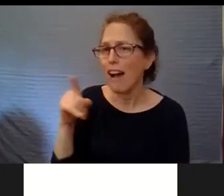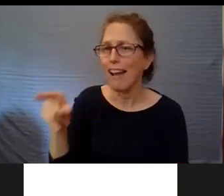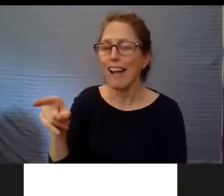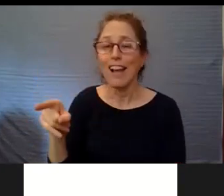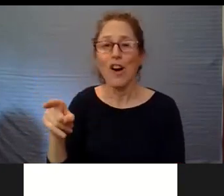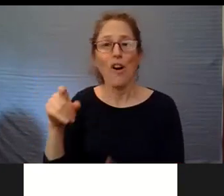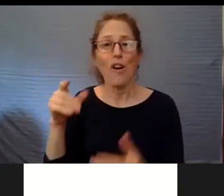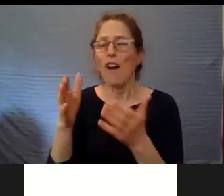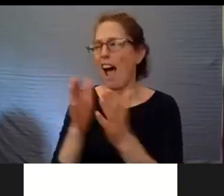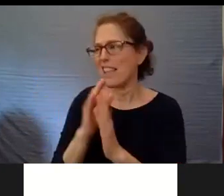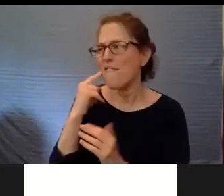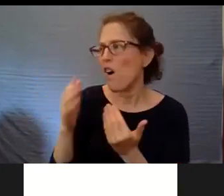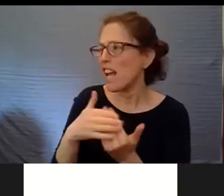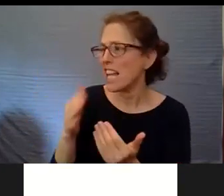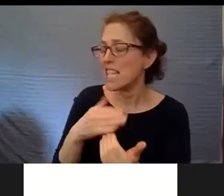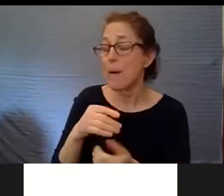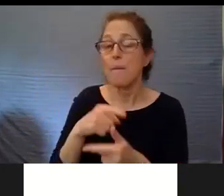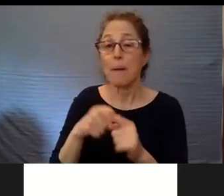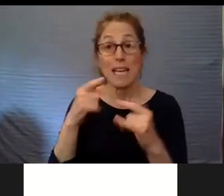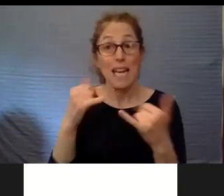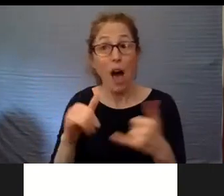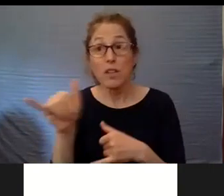And then all of a sudden, those same people seem to be put off